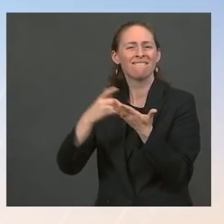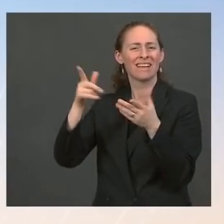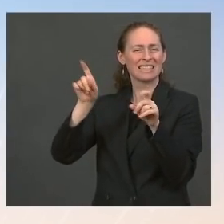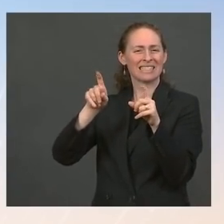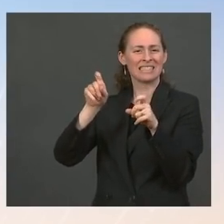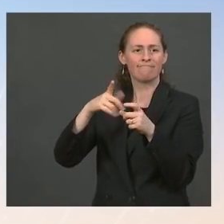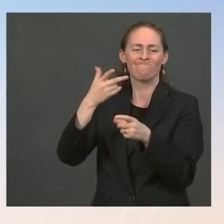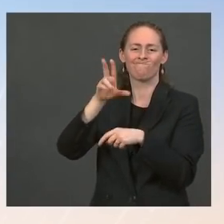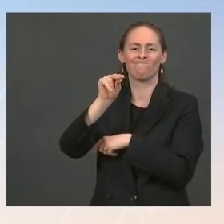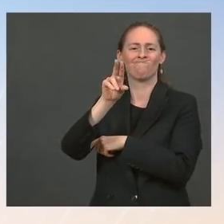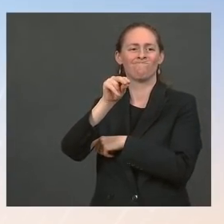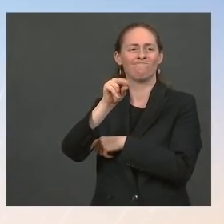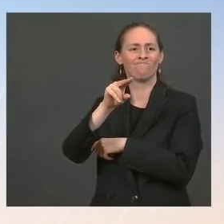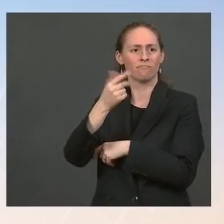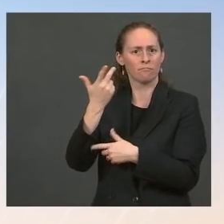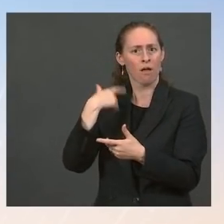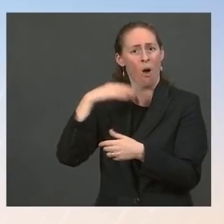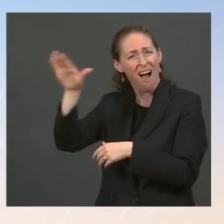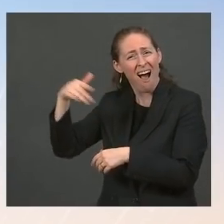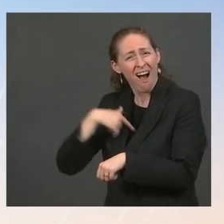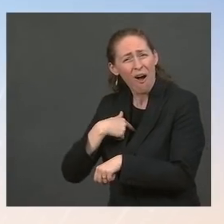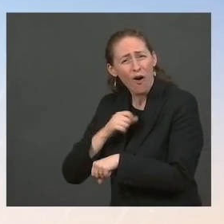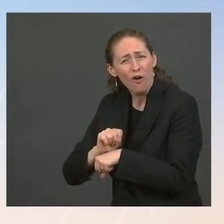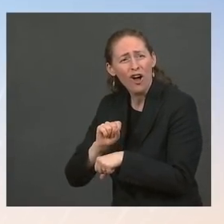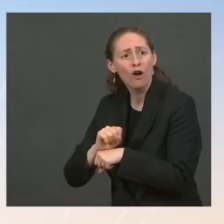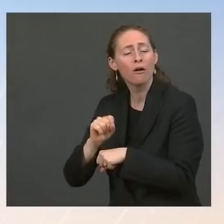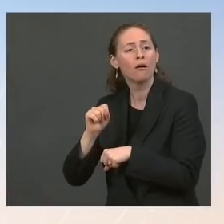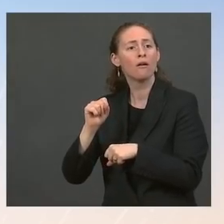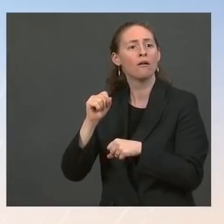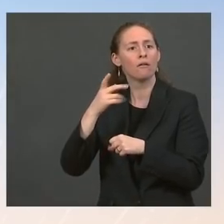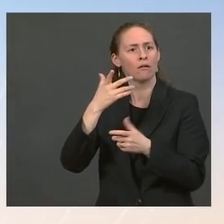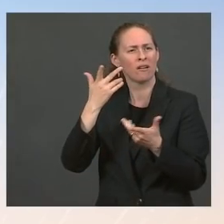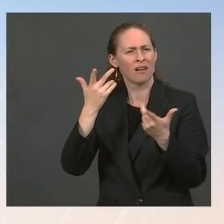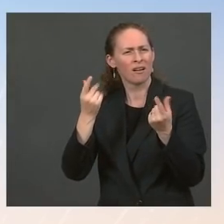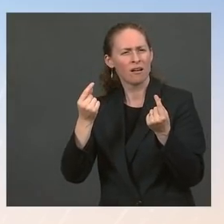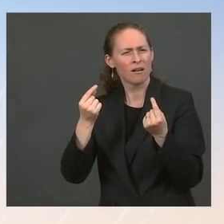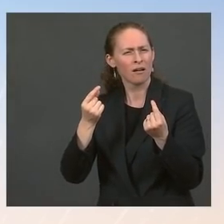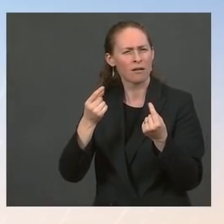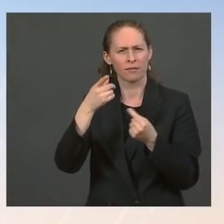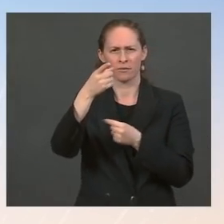So that puts a burden on those who people have to make those -- Ms. Psaki: But we're talking about people filing taxes --